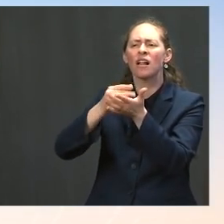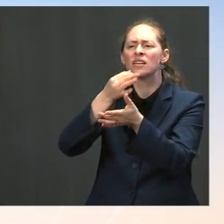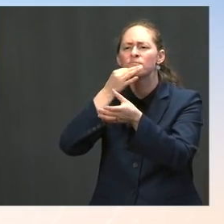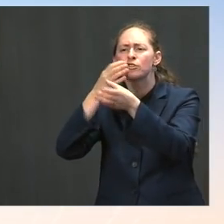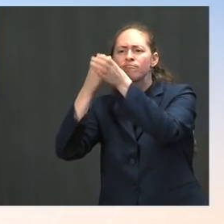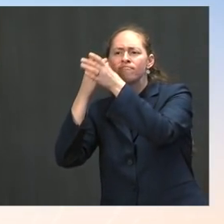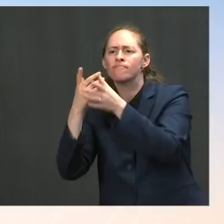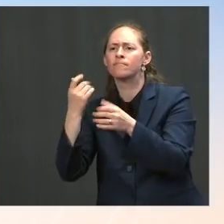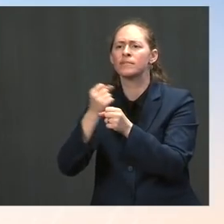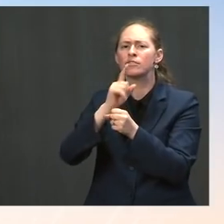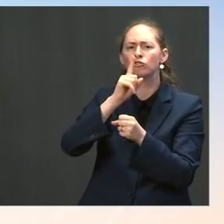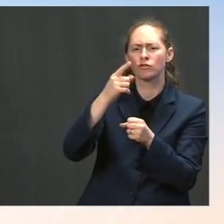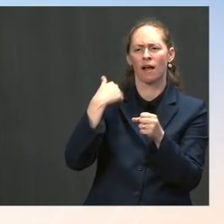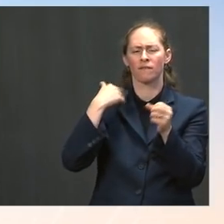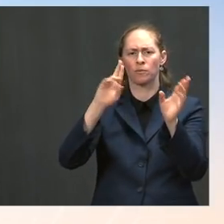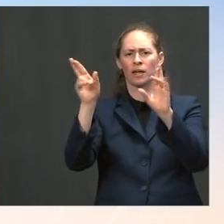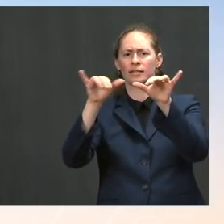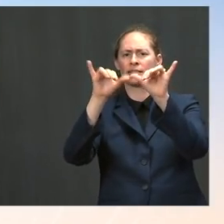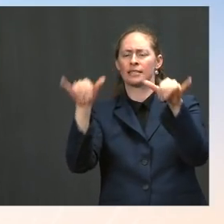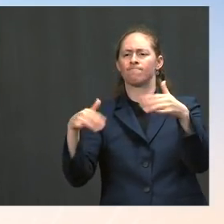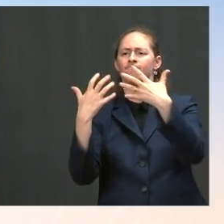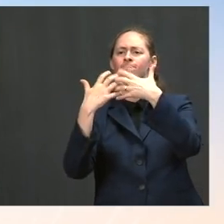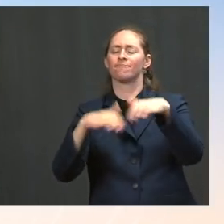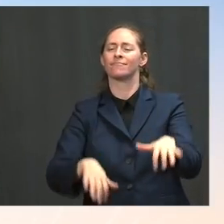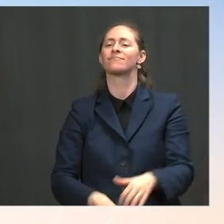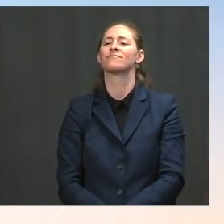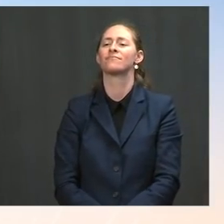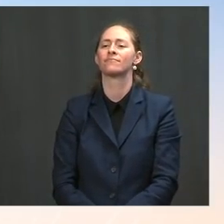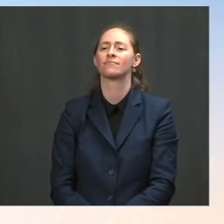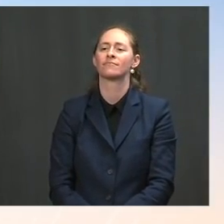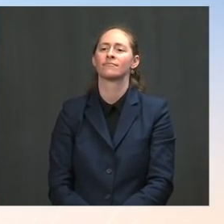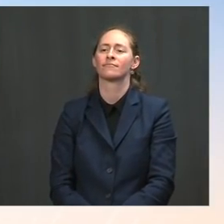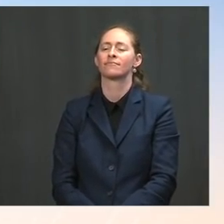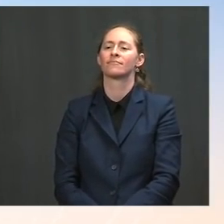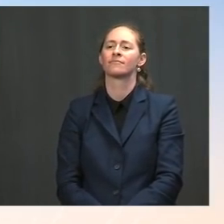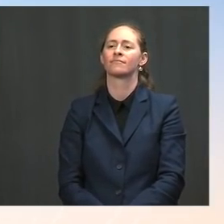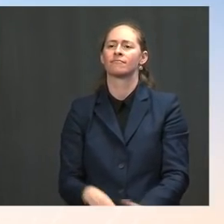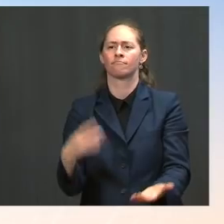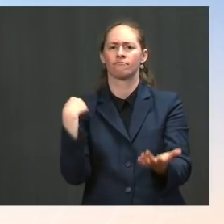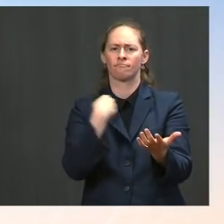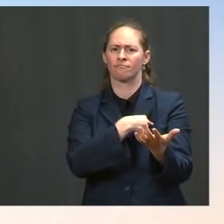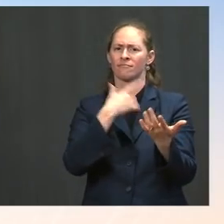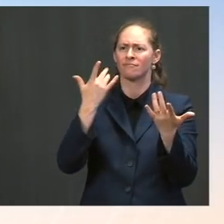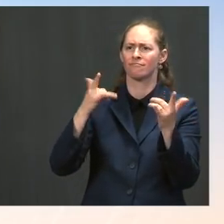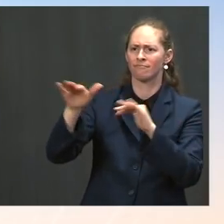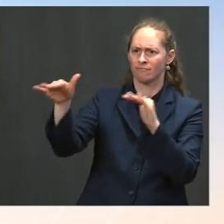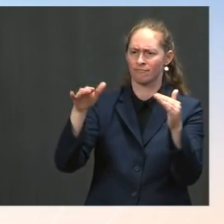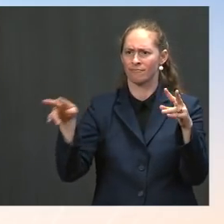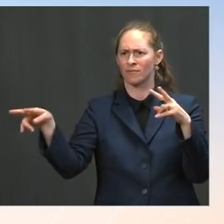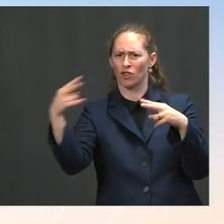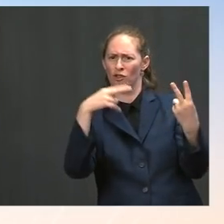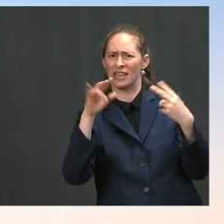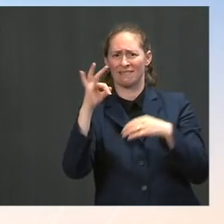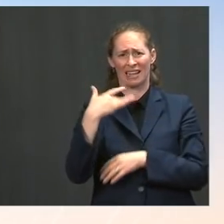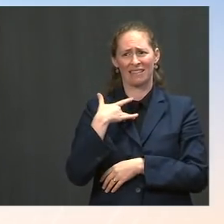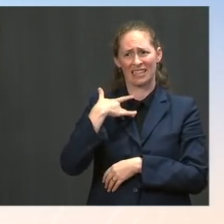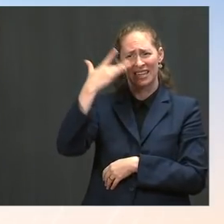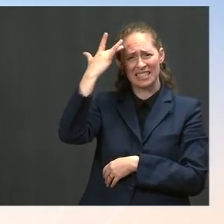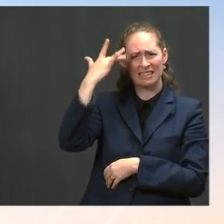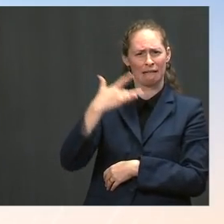and we're asking staff to also monitor themselves for symptoms and stay off campus if they develop symptoms. So, the news today is -- is that,